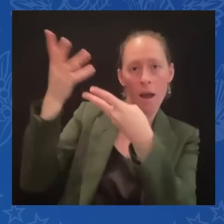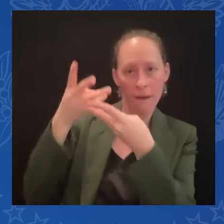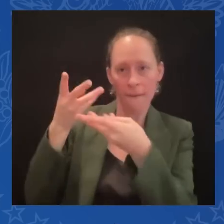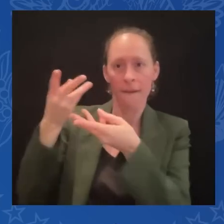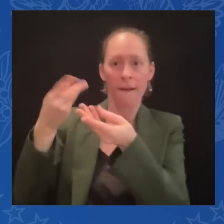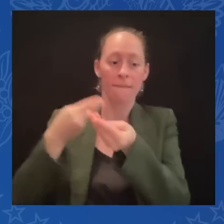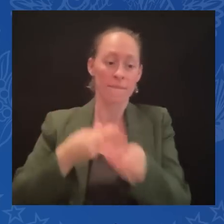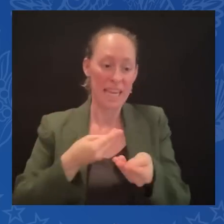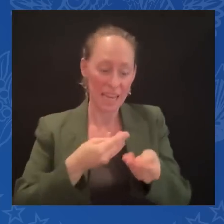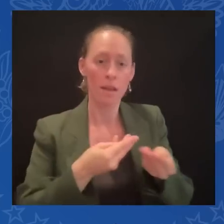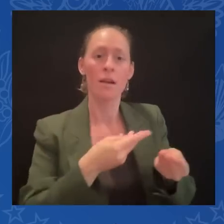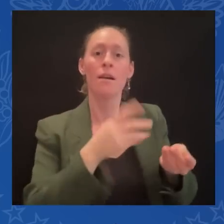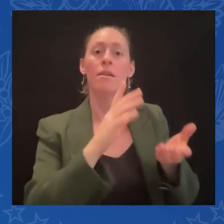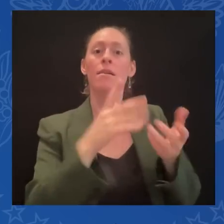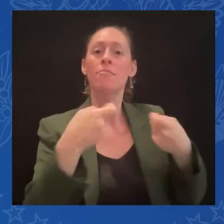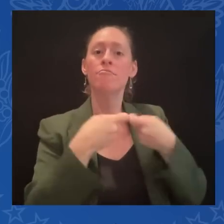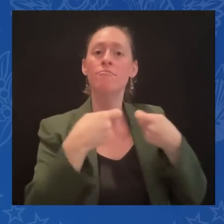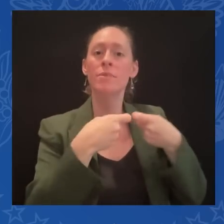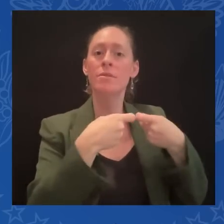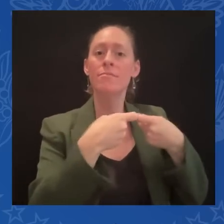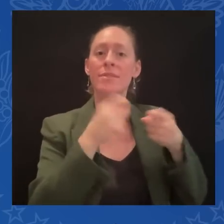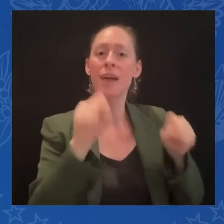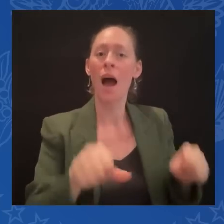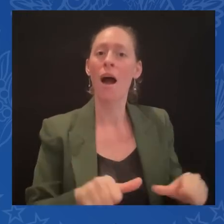they invented a thing called a solar microinverter.